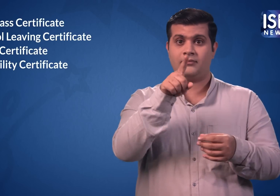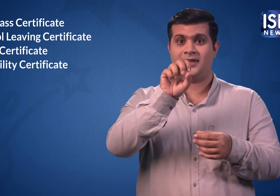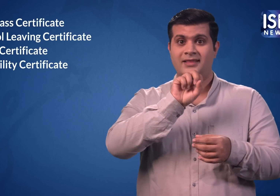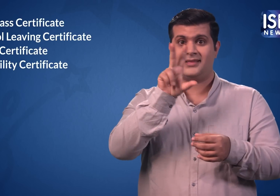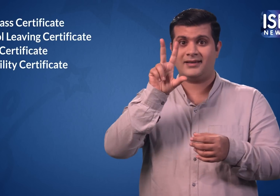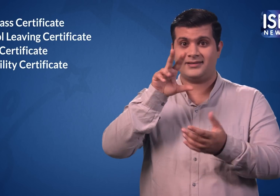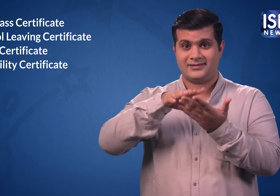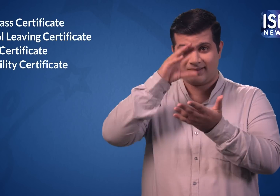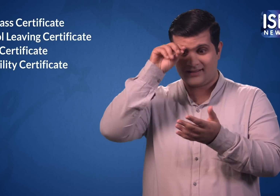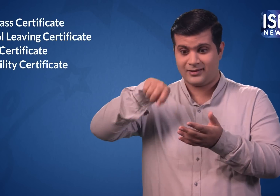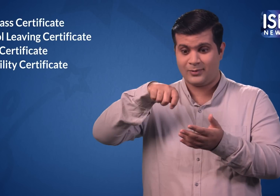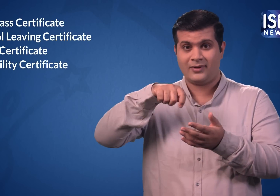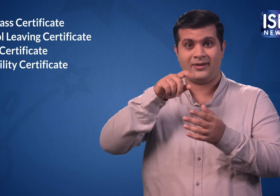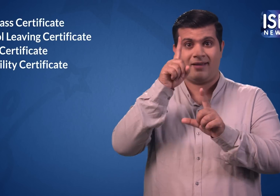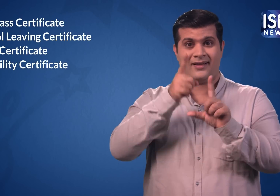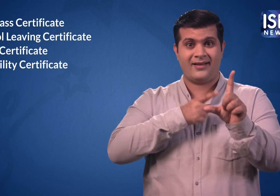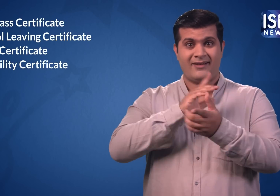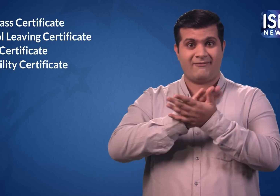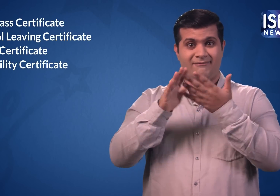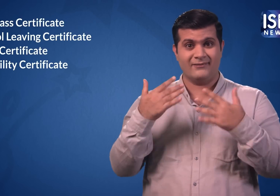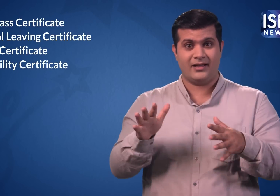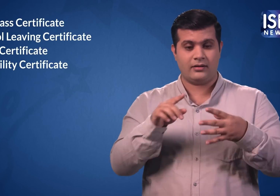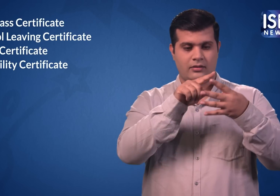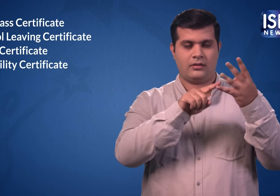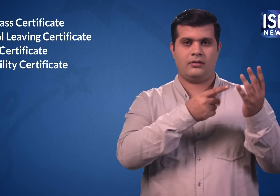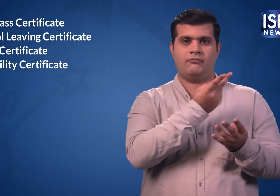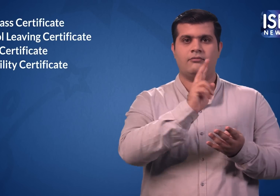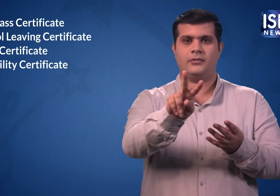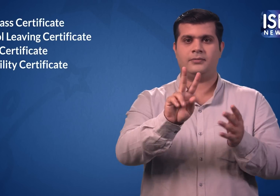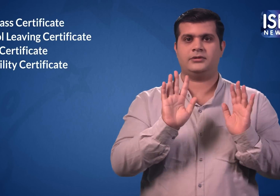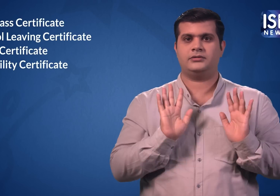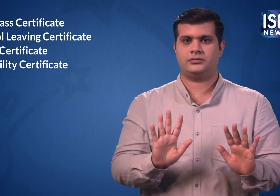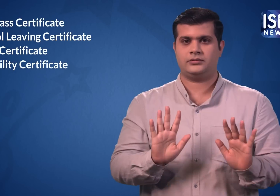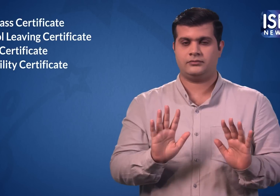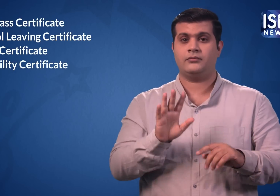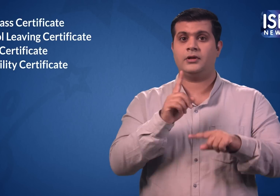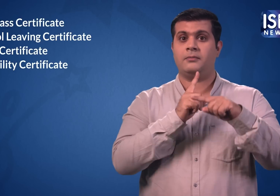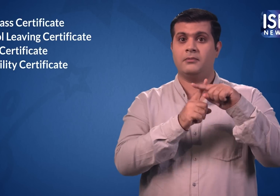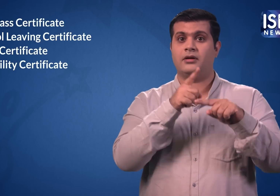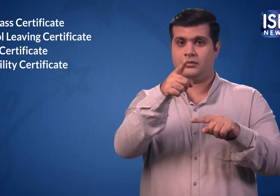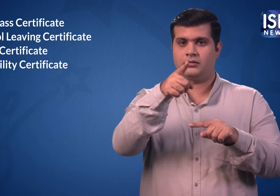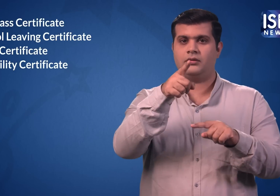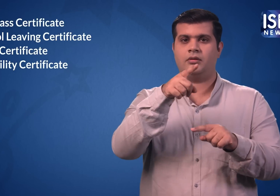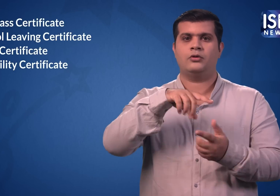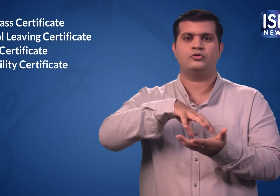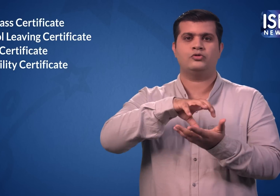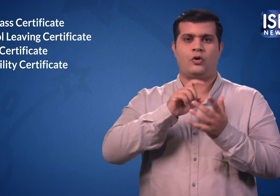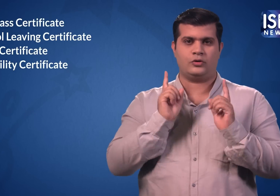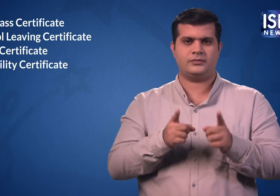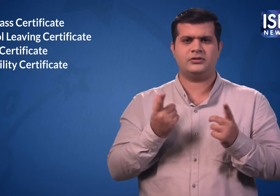After the completion of the course, DEEDS will return the documents to the students. Copies of the following documents will be needed.